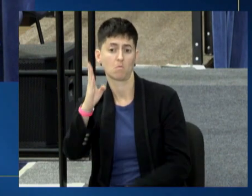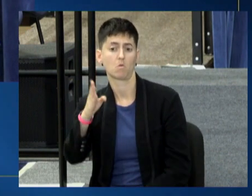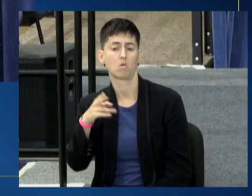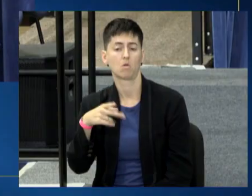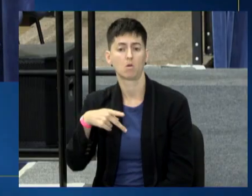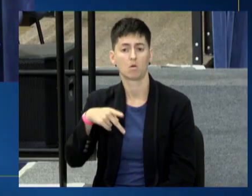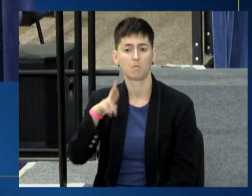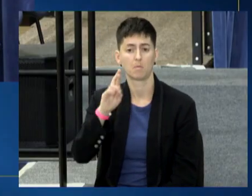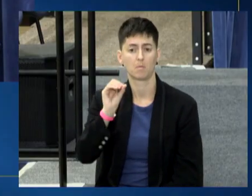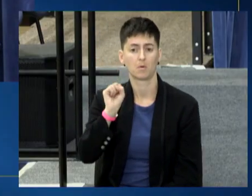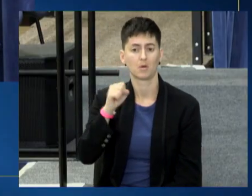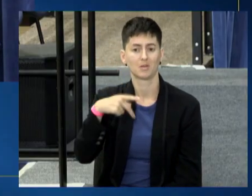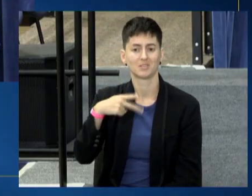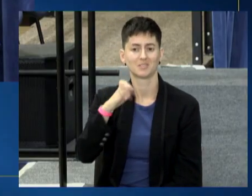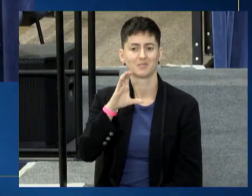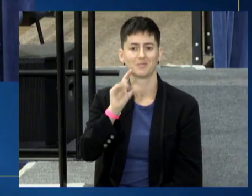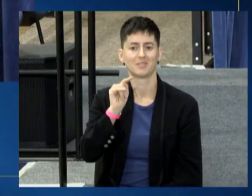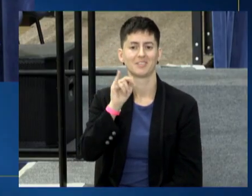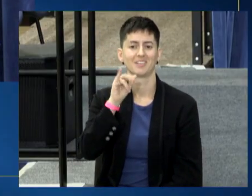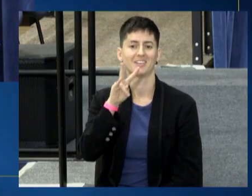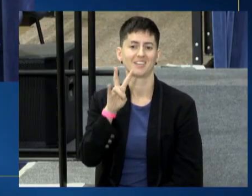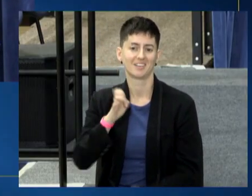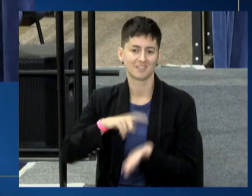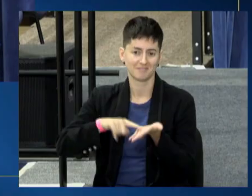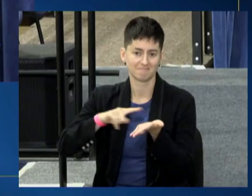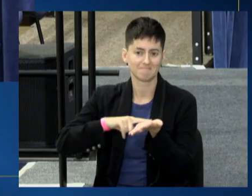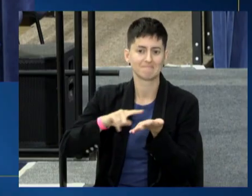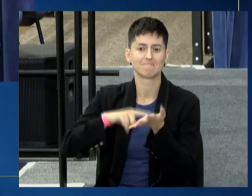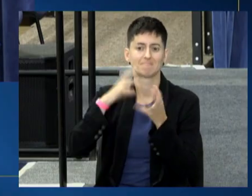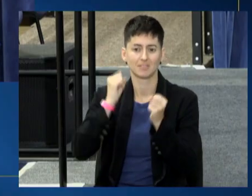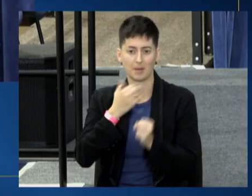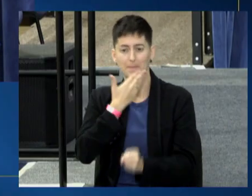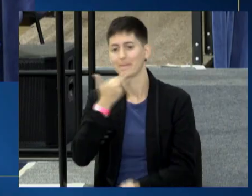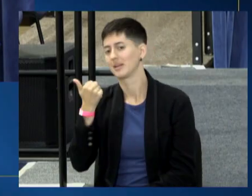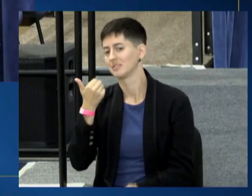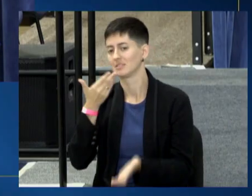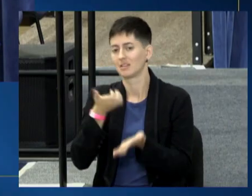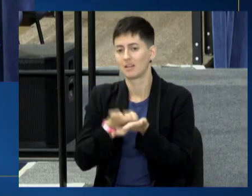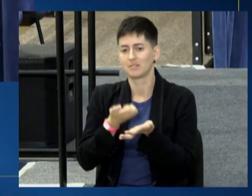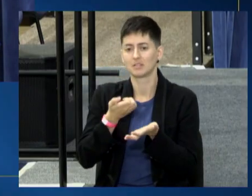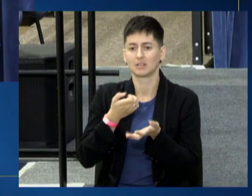all need to understand that the best evidence we're ever going to get is randomized trials.